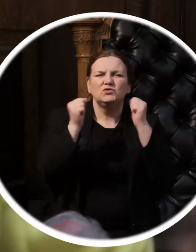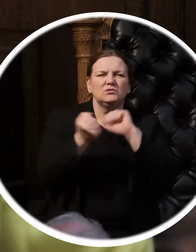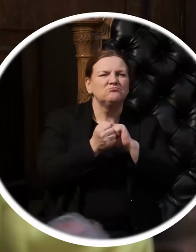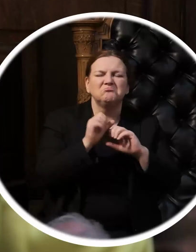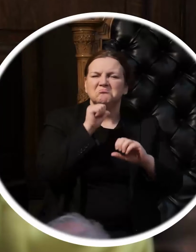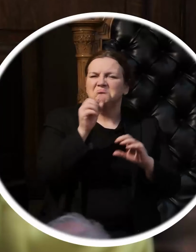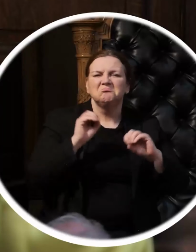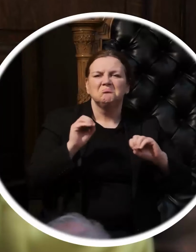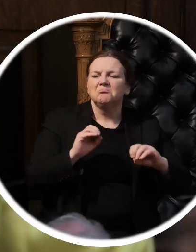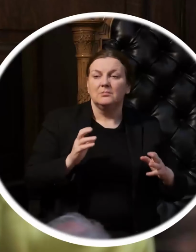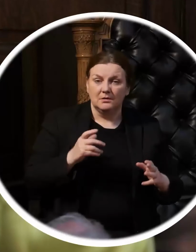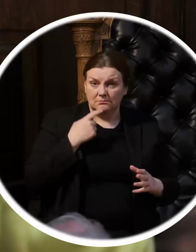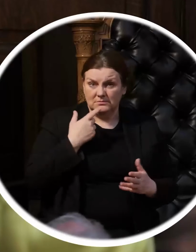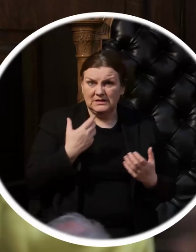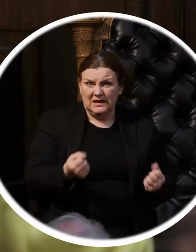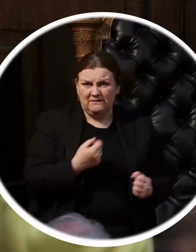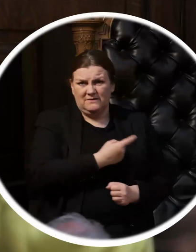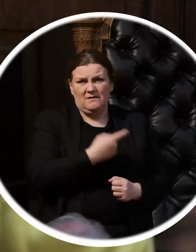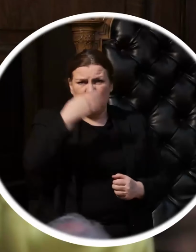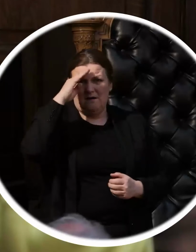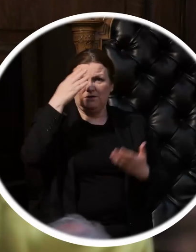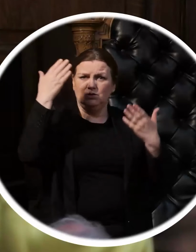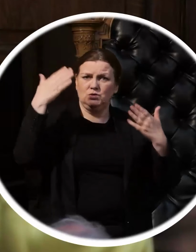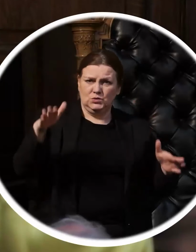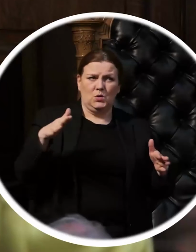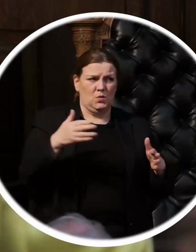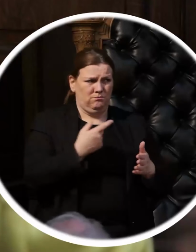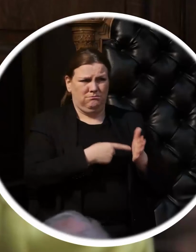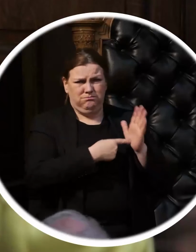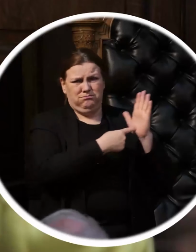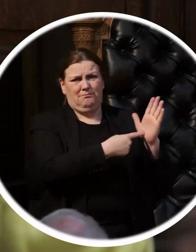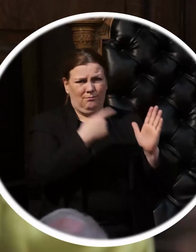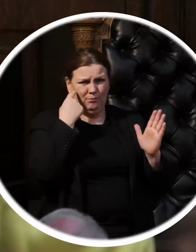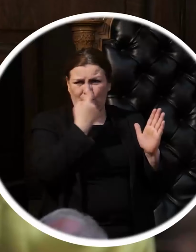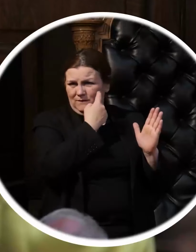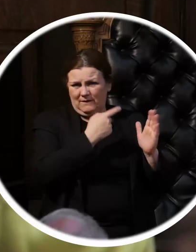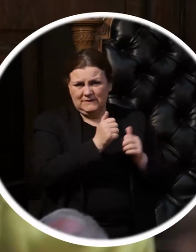Railways are the epitome of industry and industrialisation and all of this iron,